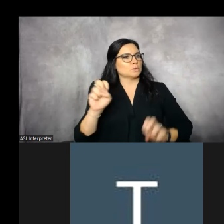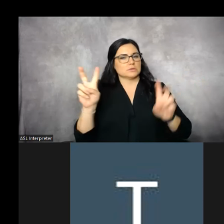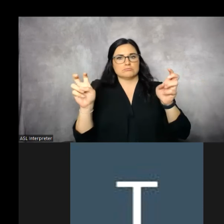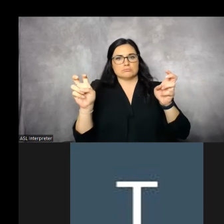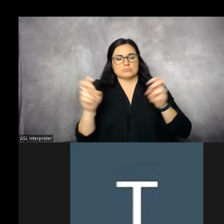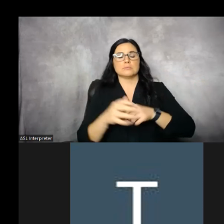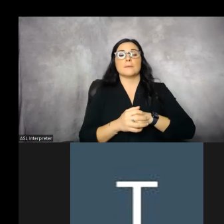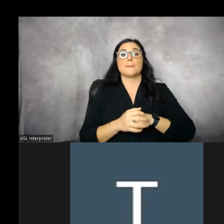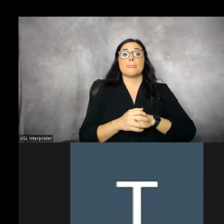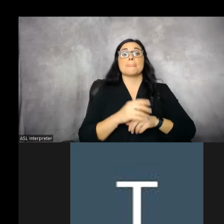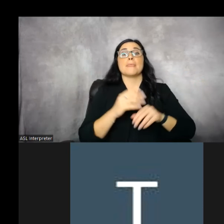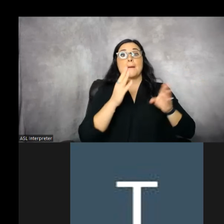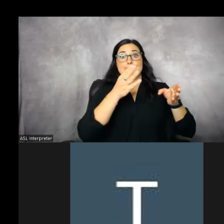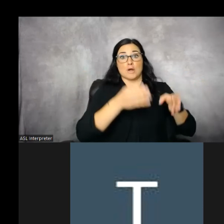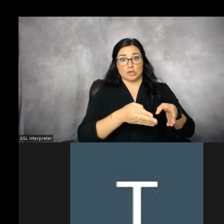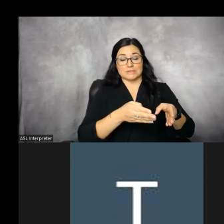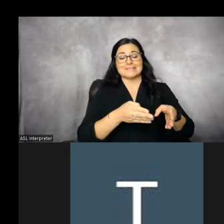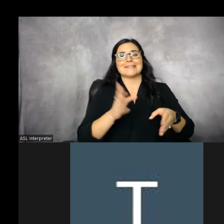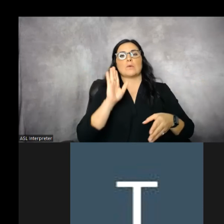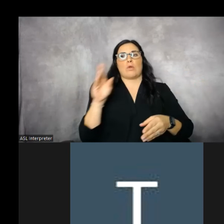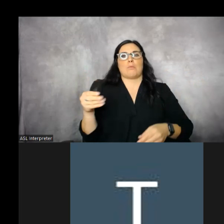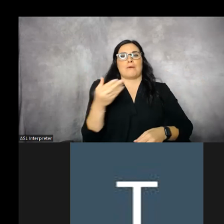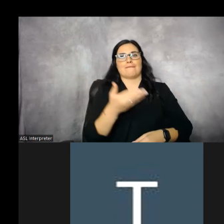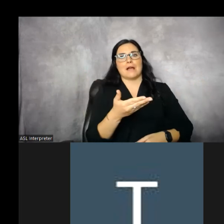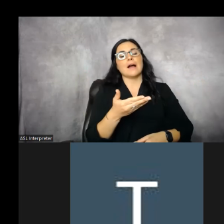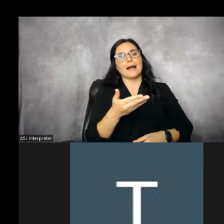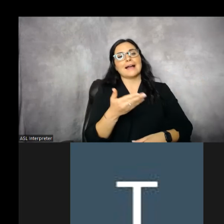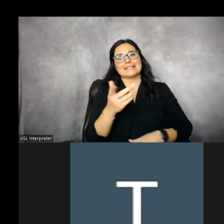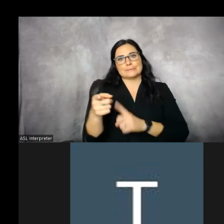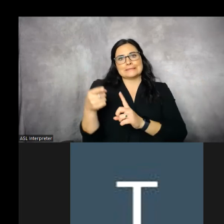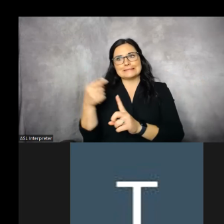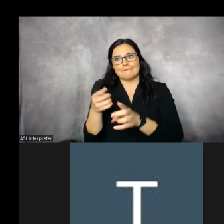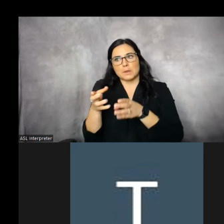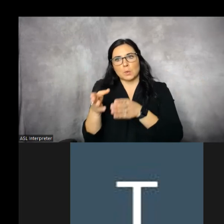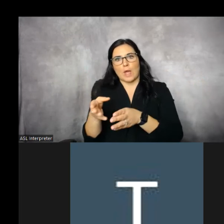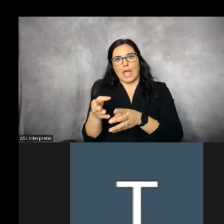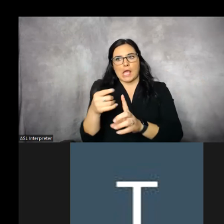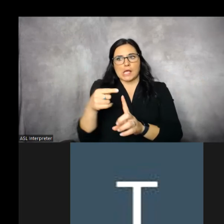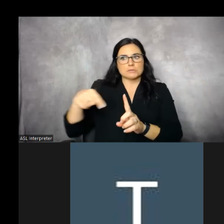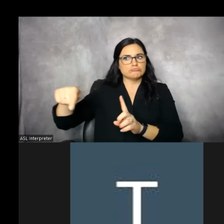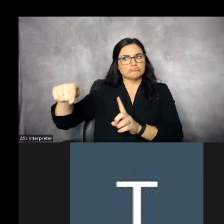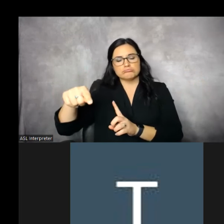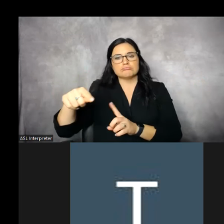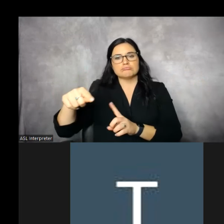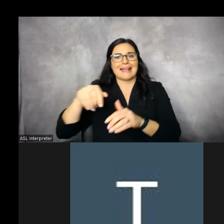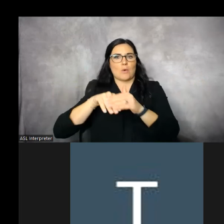And then they would provide anyone that contacts them the specific way of accessing it via the alternate means